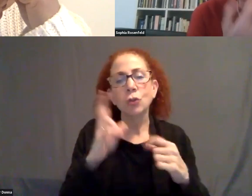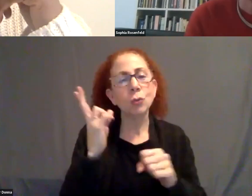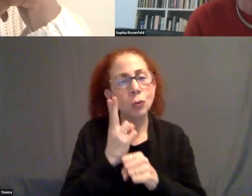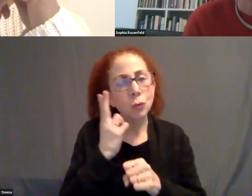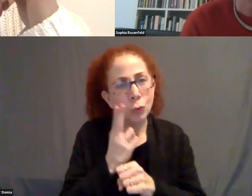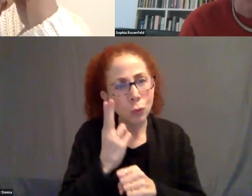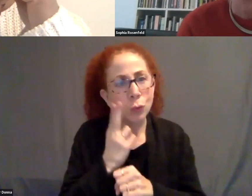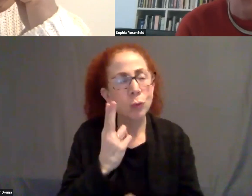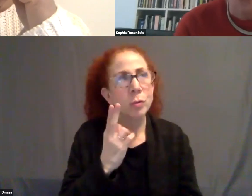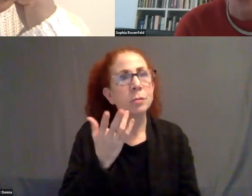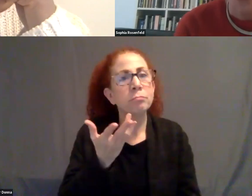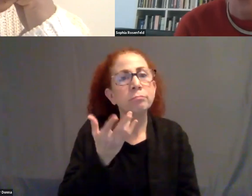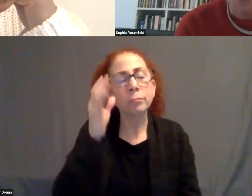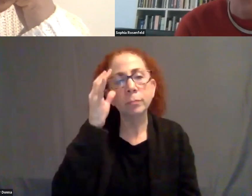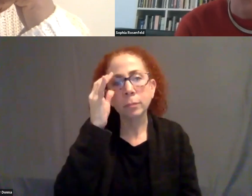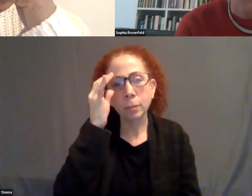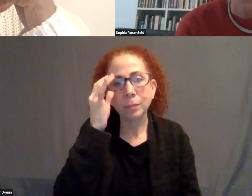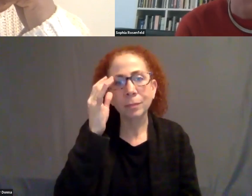the use of the concept of agency?